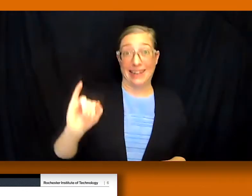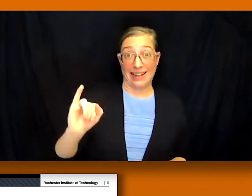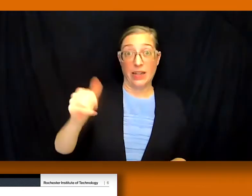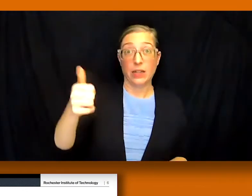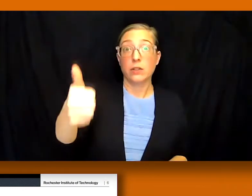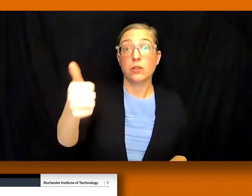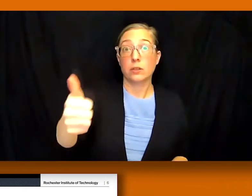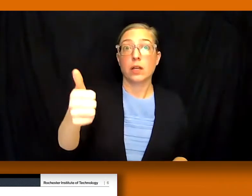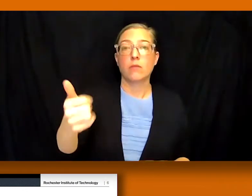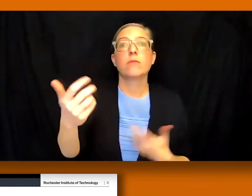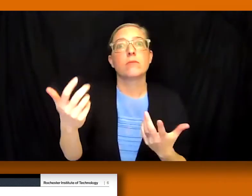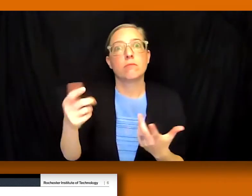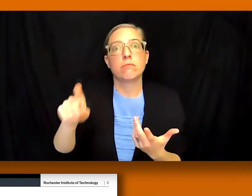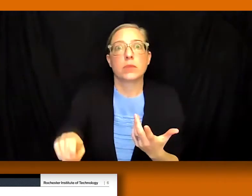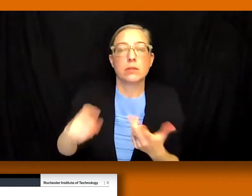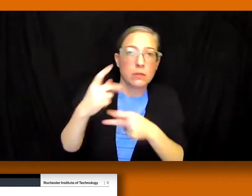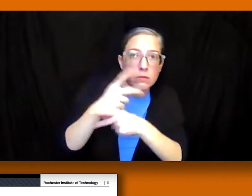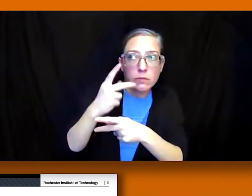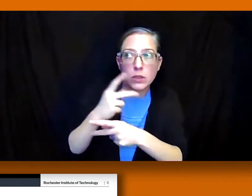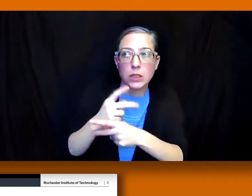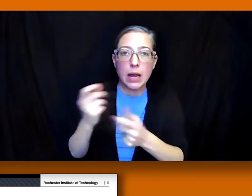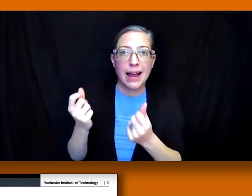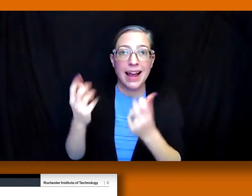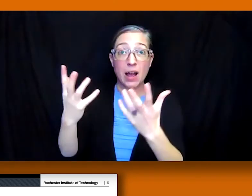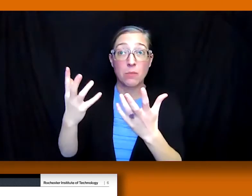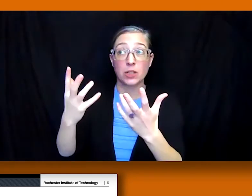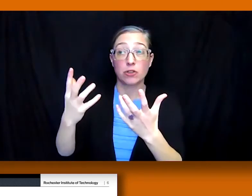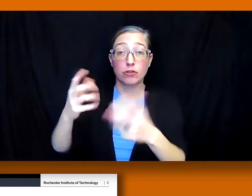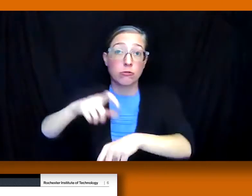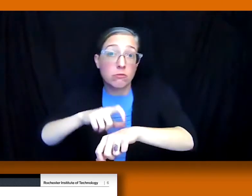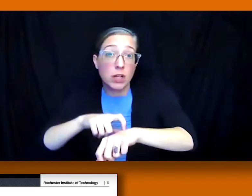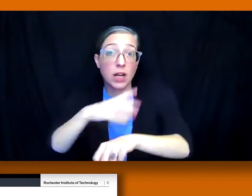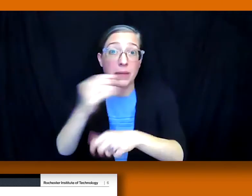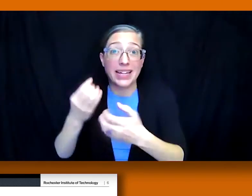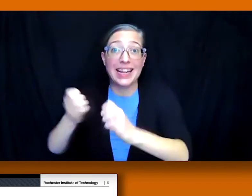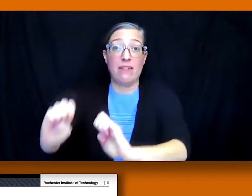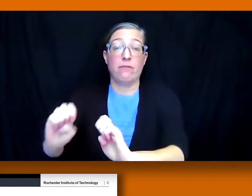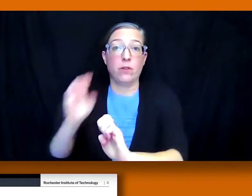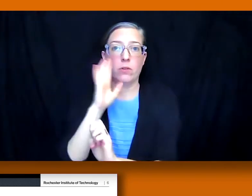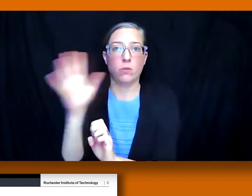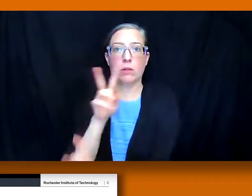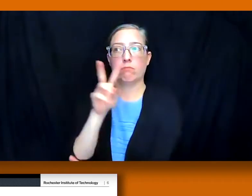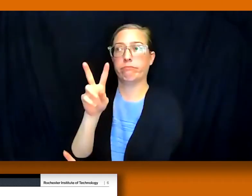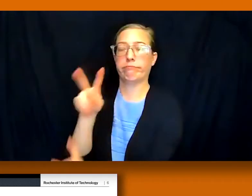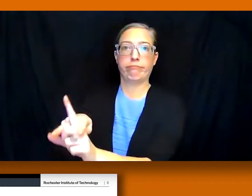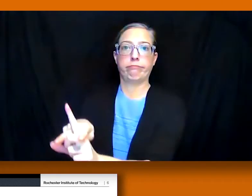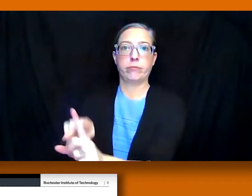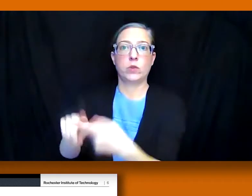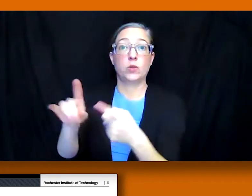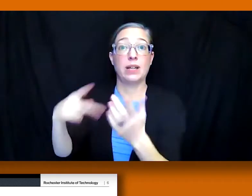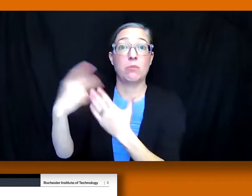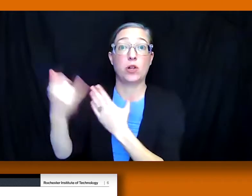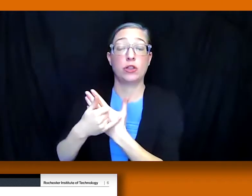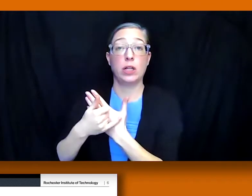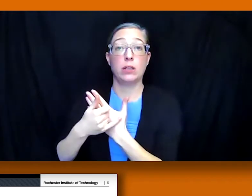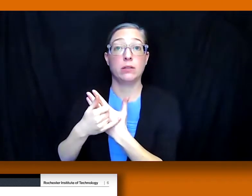Um...this should include both technical and project management activities...